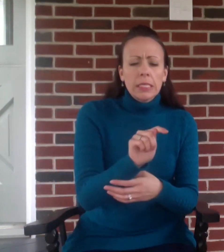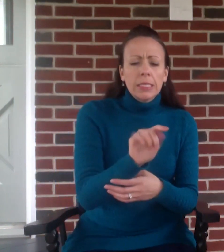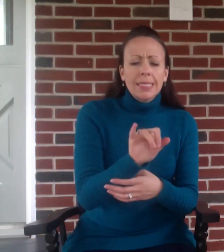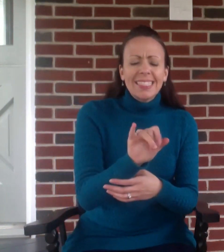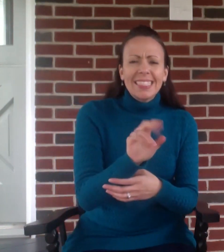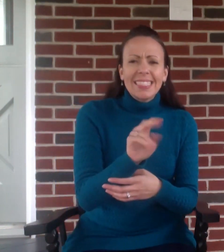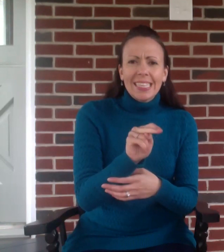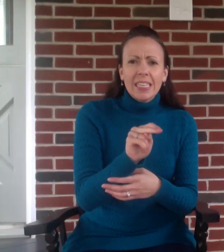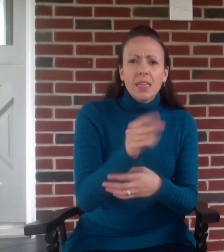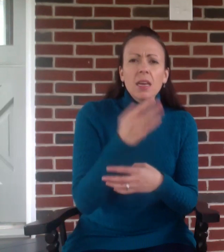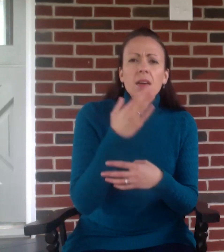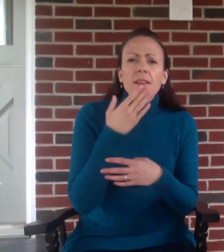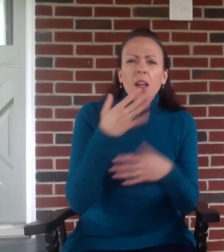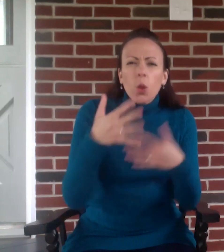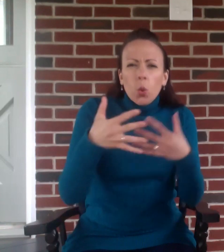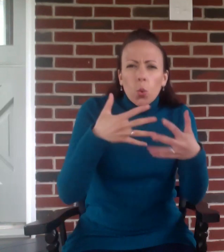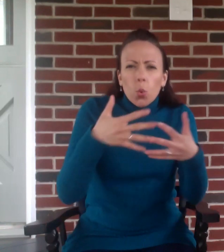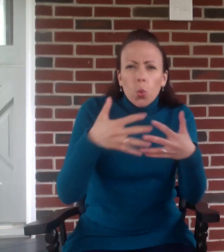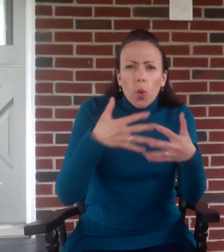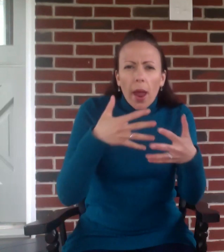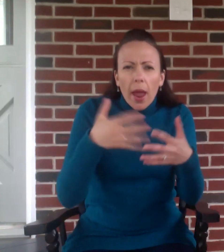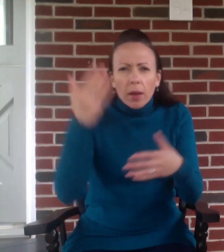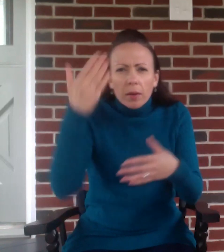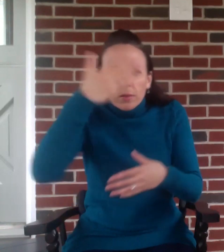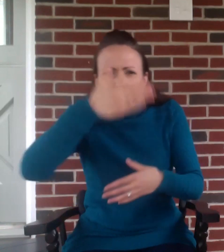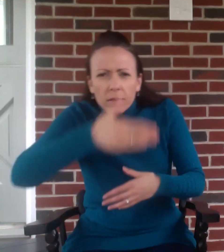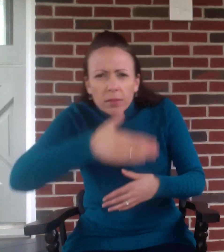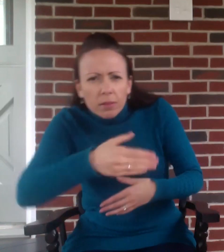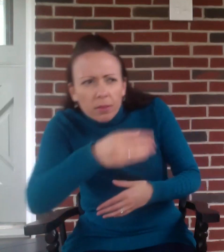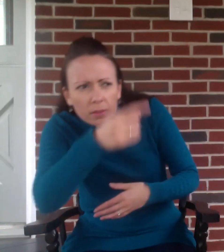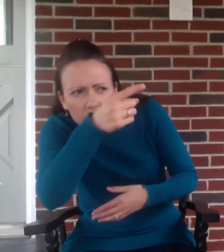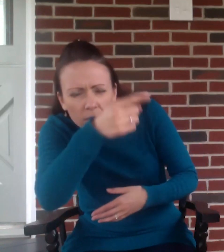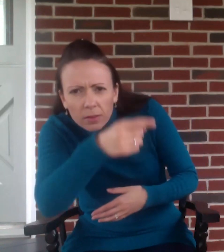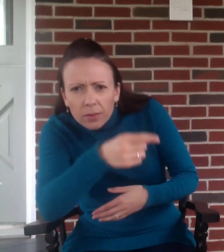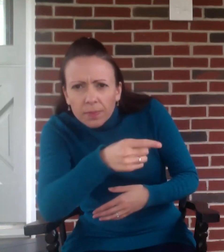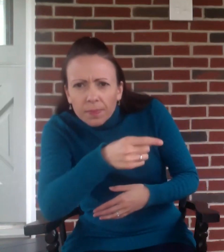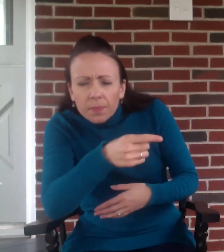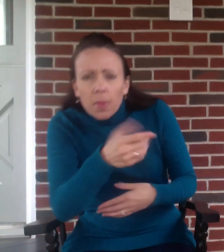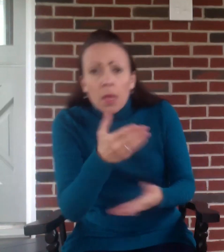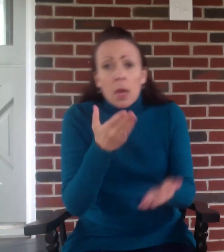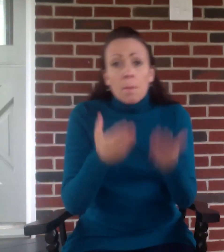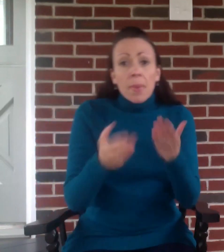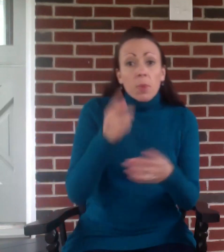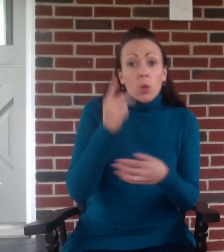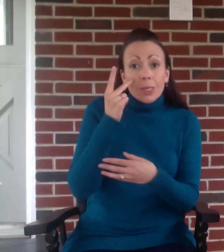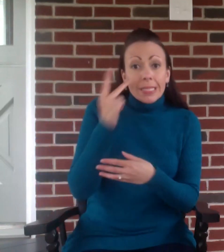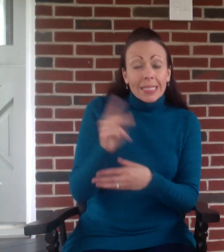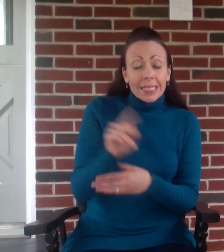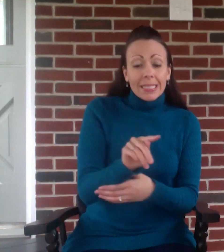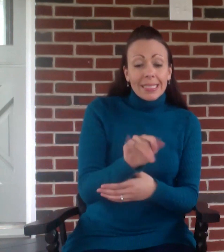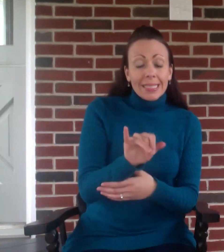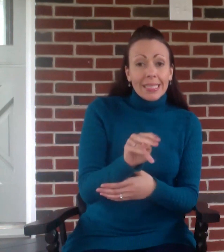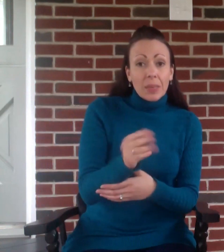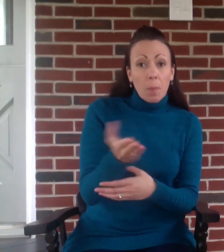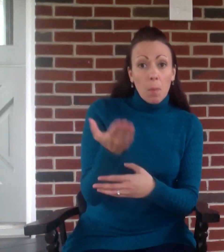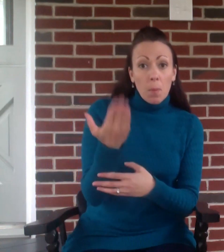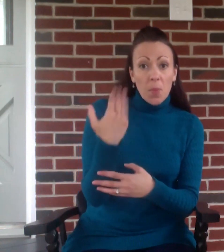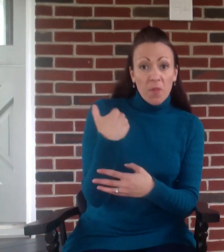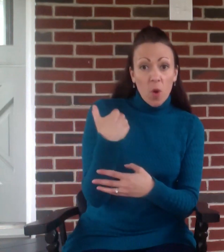or they opened a can with a can opener. That's normally tin, and once we use it a lot of times it goes hopefully